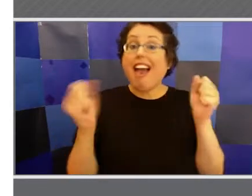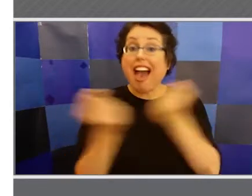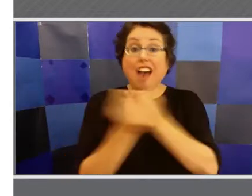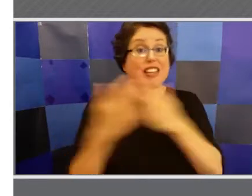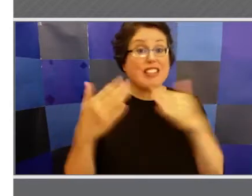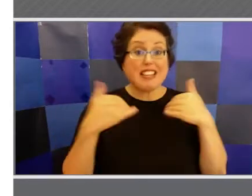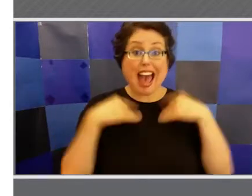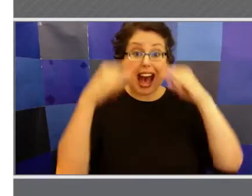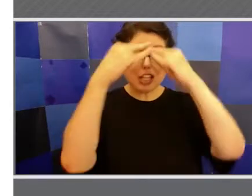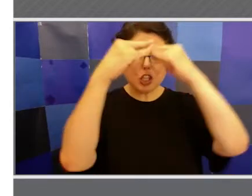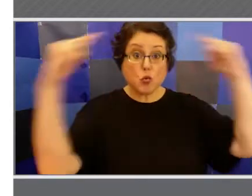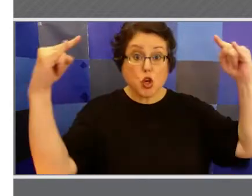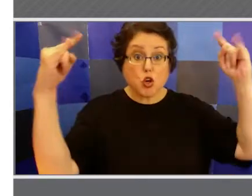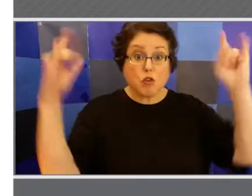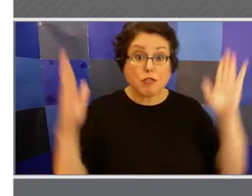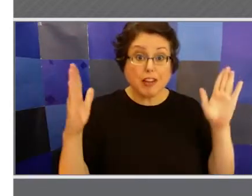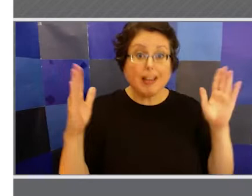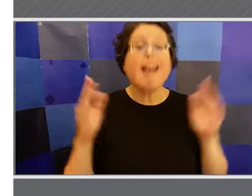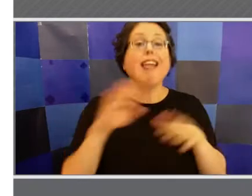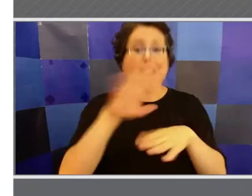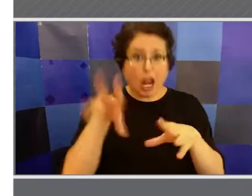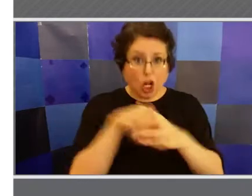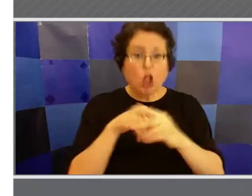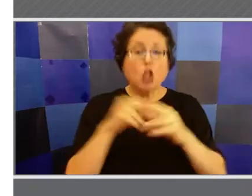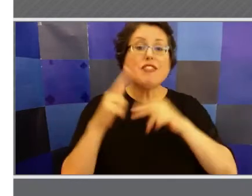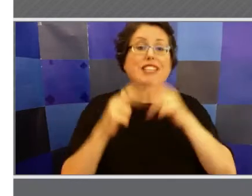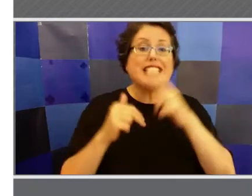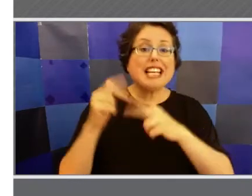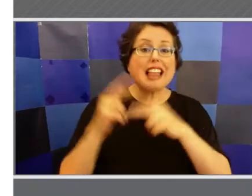So that includes all of our facilities that we perform operations.